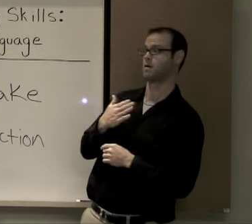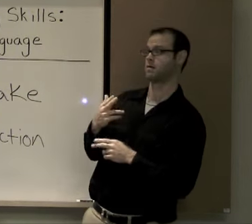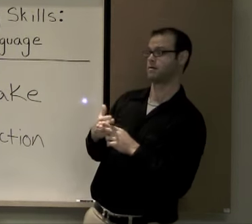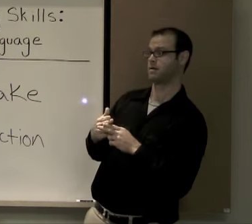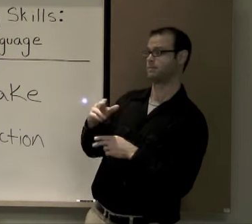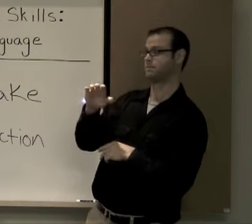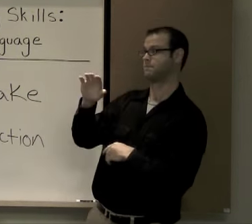office.